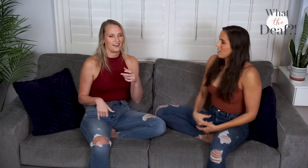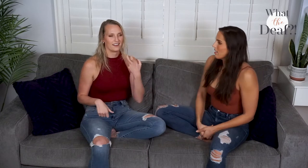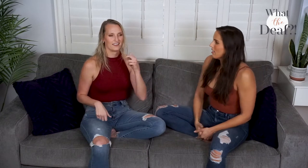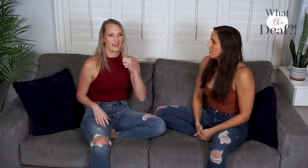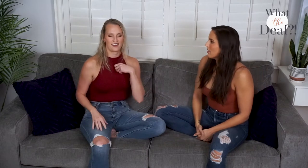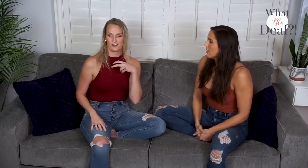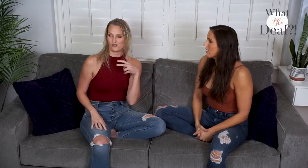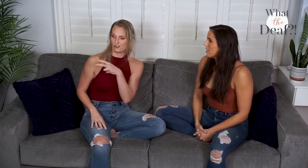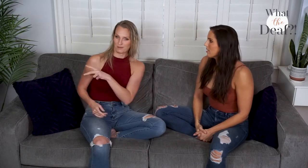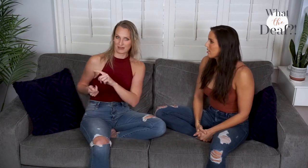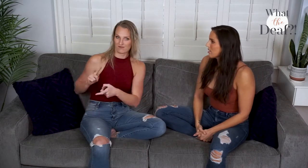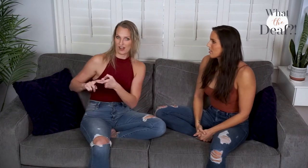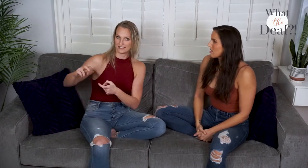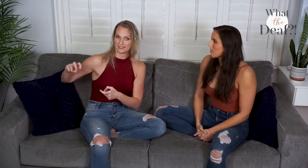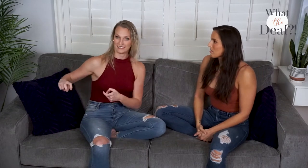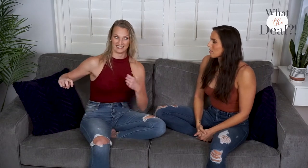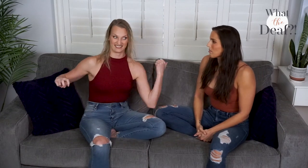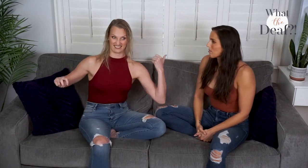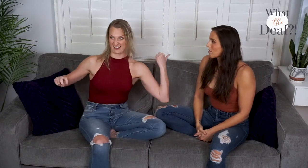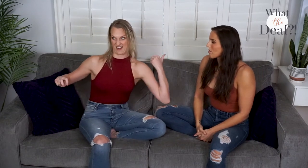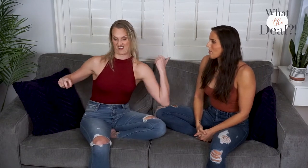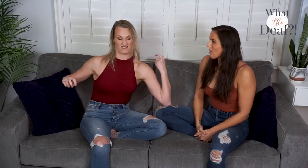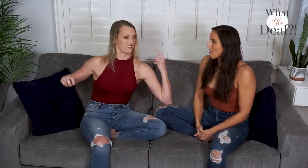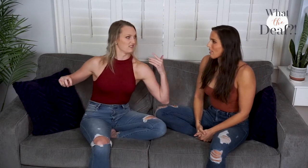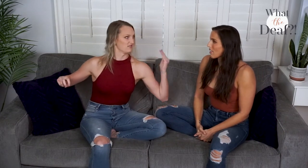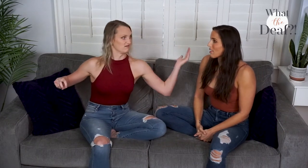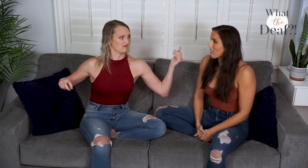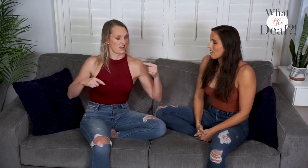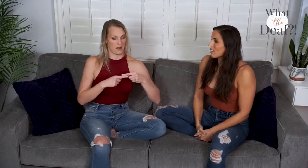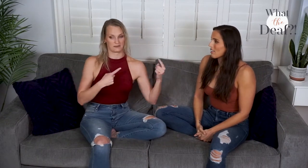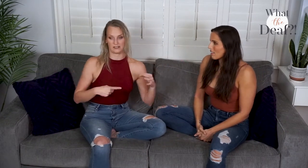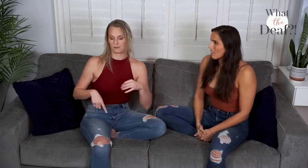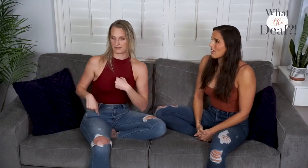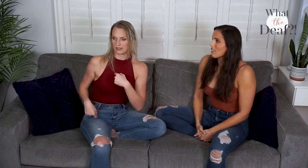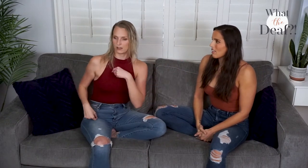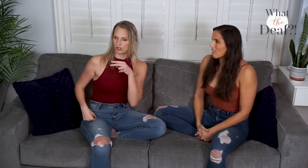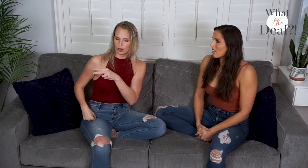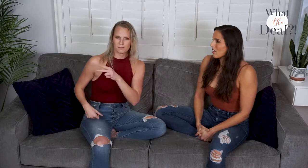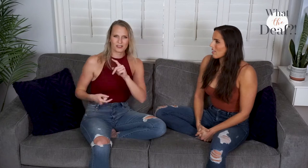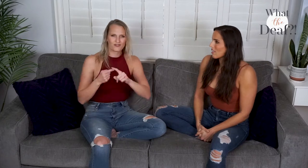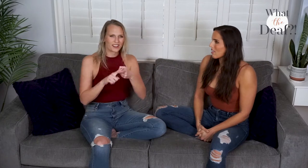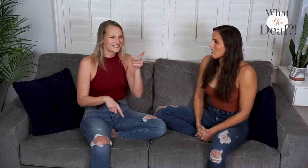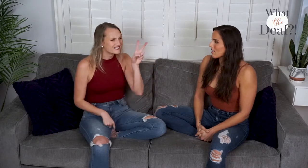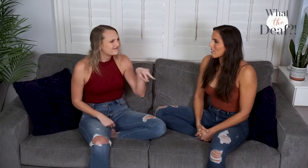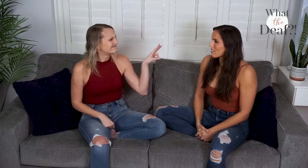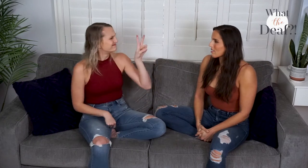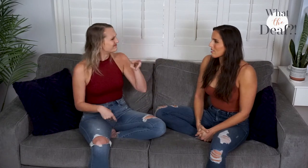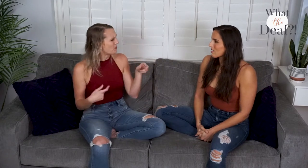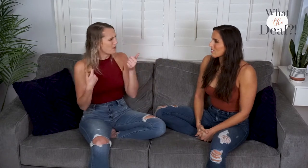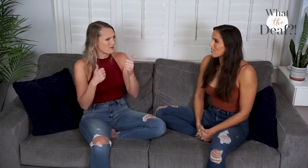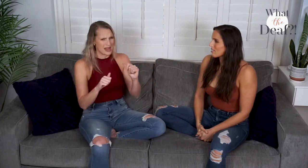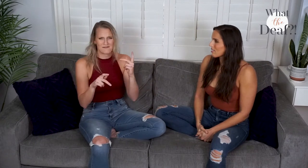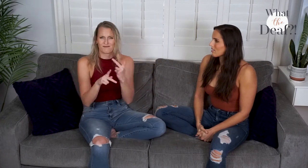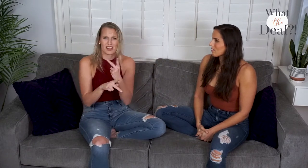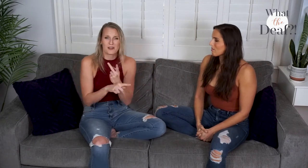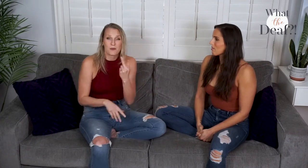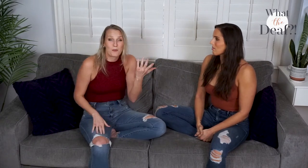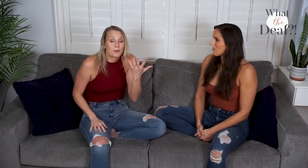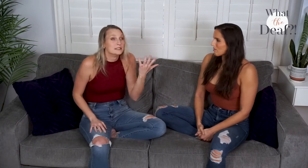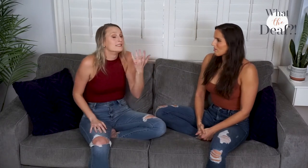Right. So we stayed in the car and I looked over to my friend who was sitting on the passenger side, on the opposite of me, and we’re both looking at him